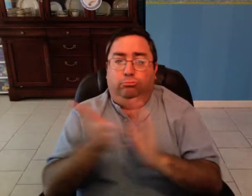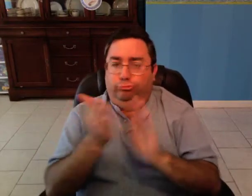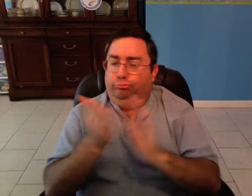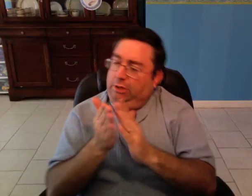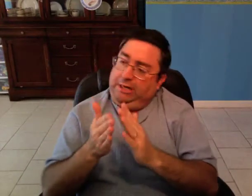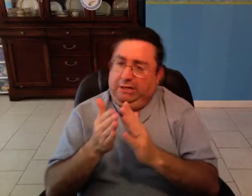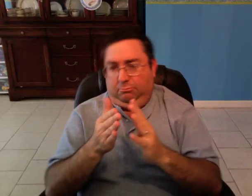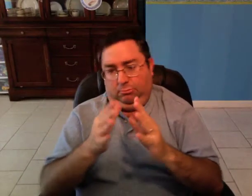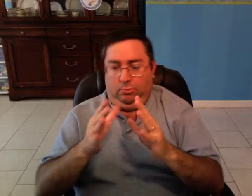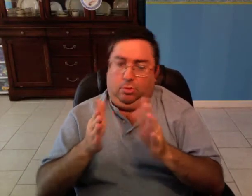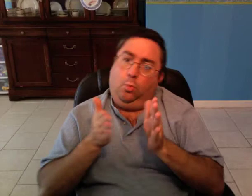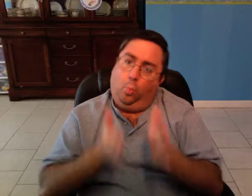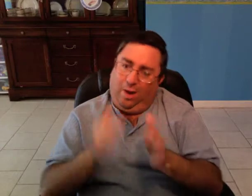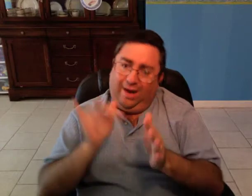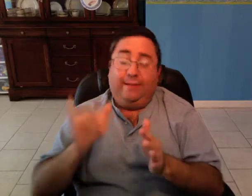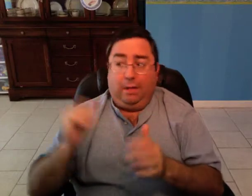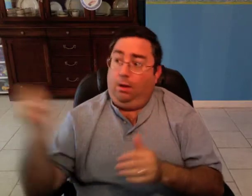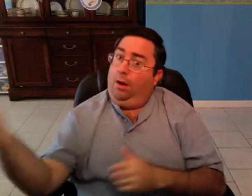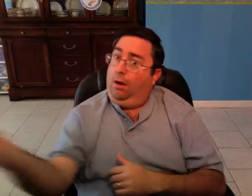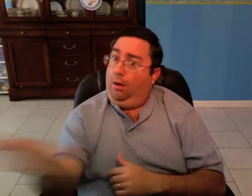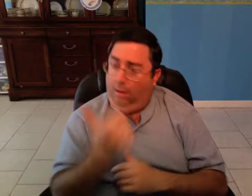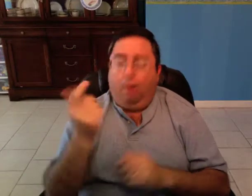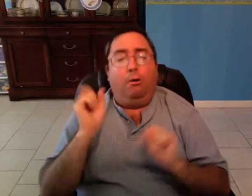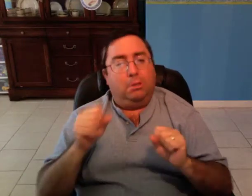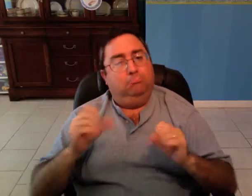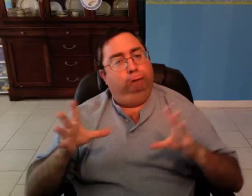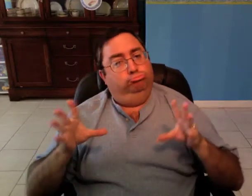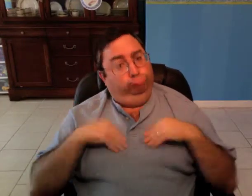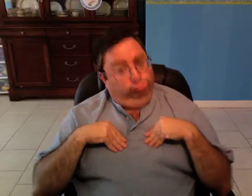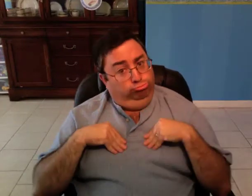or believe so they can operate in a way that all can accept.